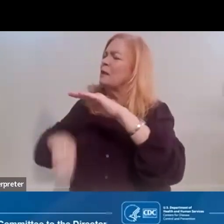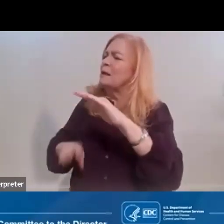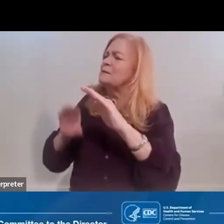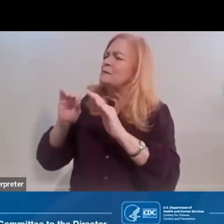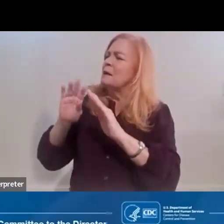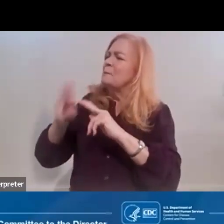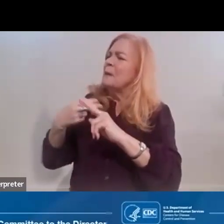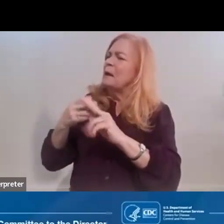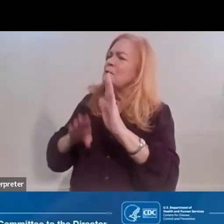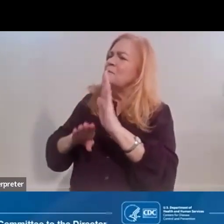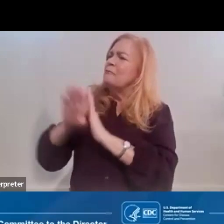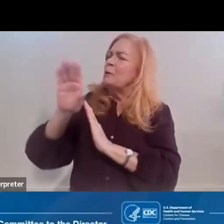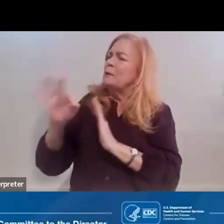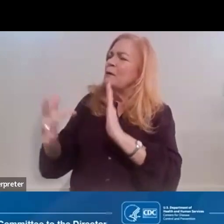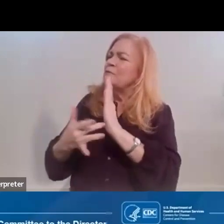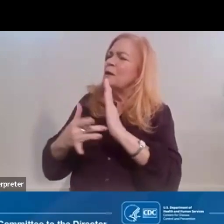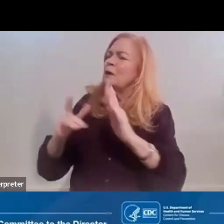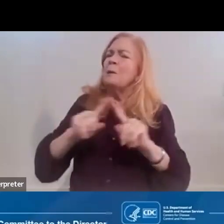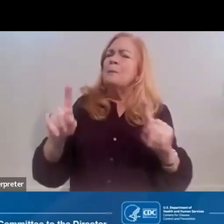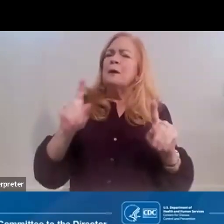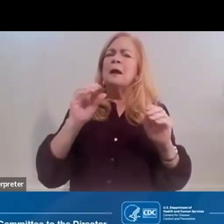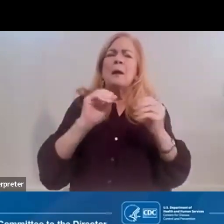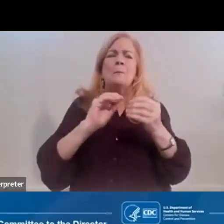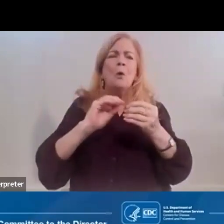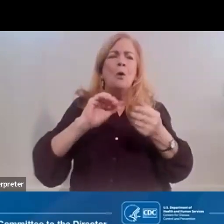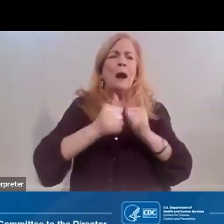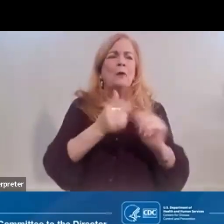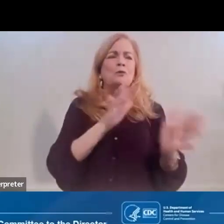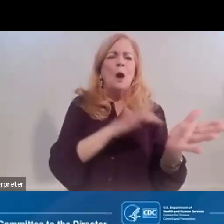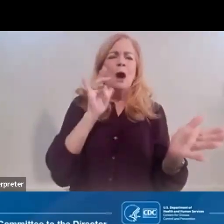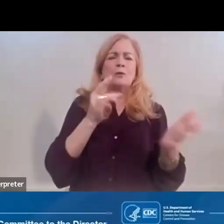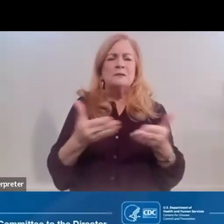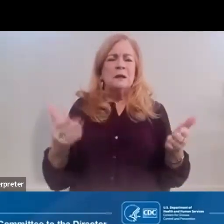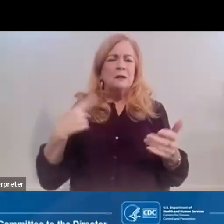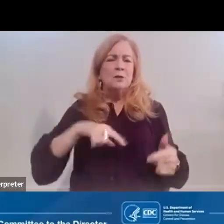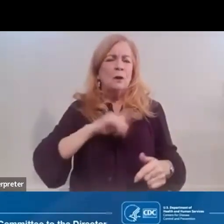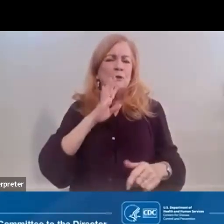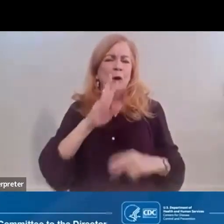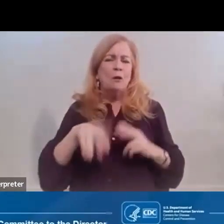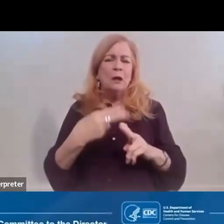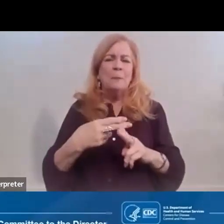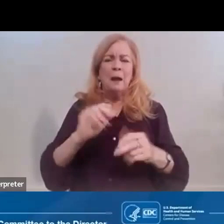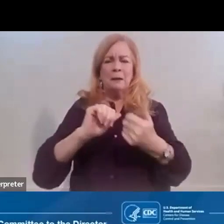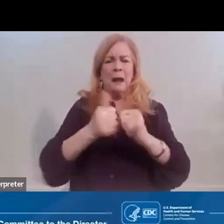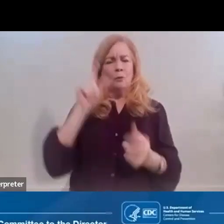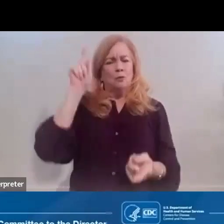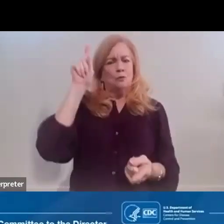to harness some of the things we're talking about so that the fragmentation you're thinking about upfront, how to reduce that fragmentation.